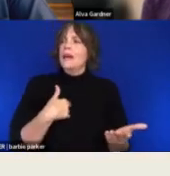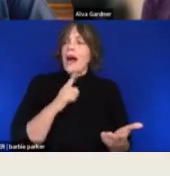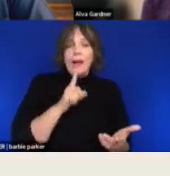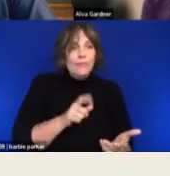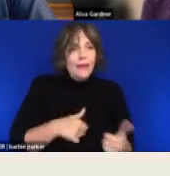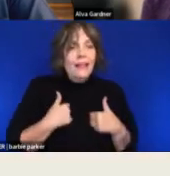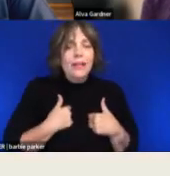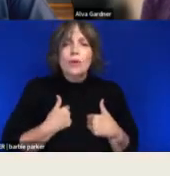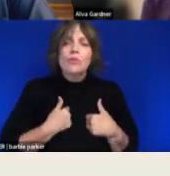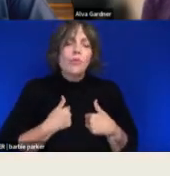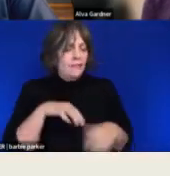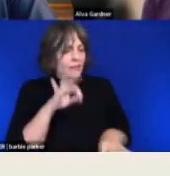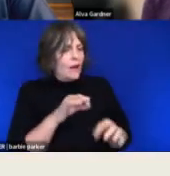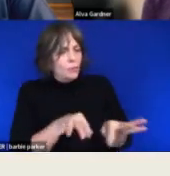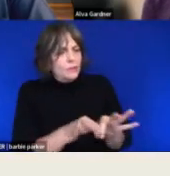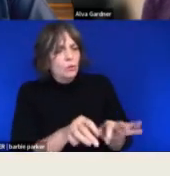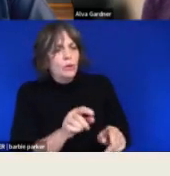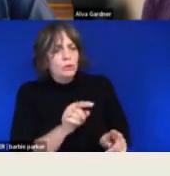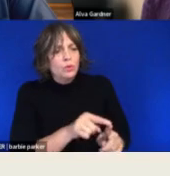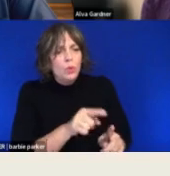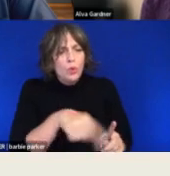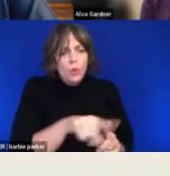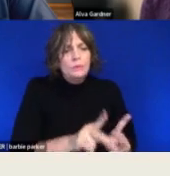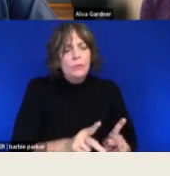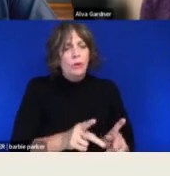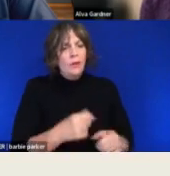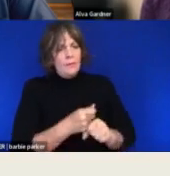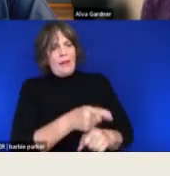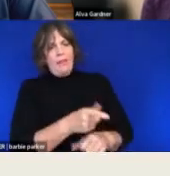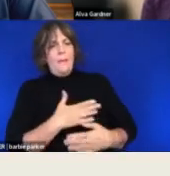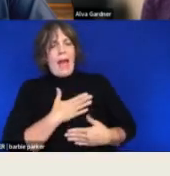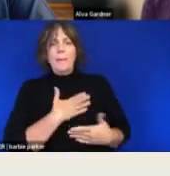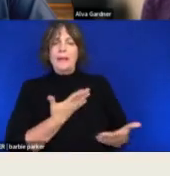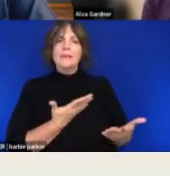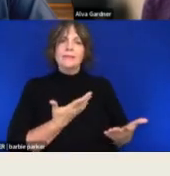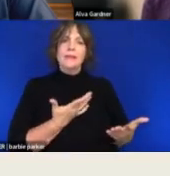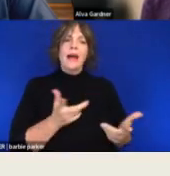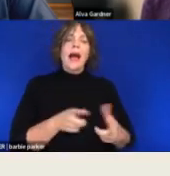people first, the stuff that makes people happy, and then address it into the context of what is important for people.